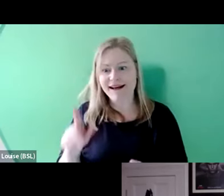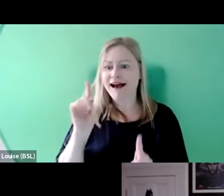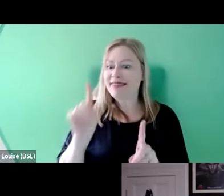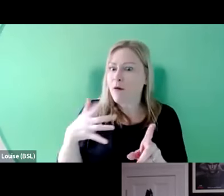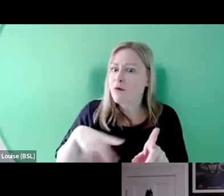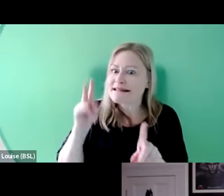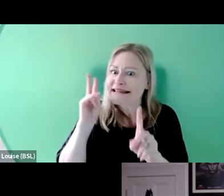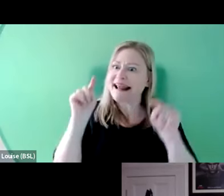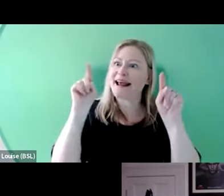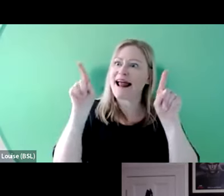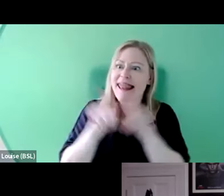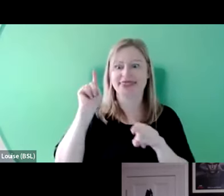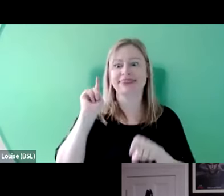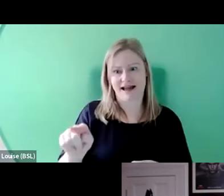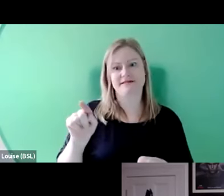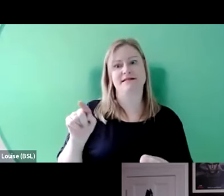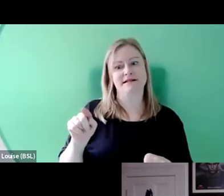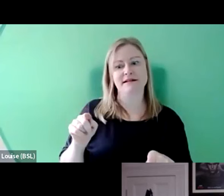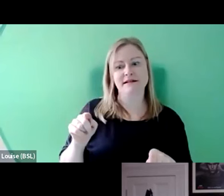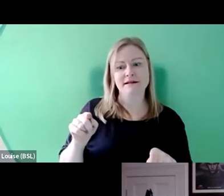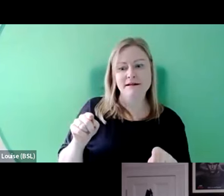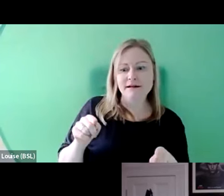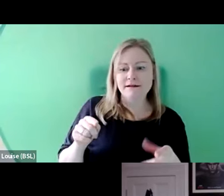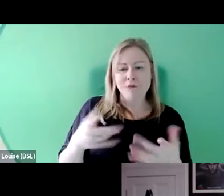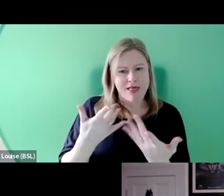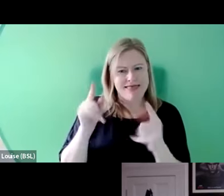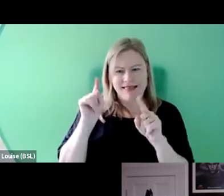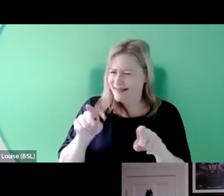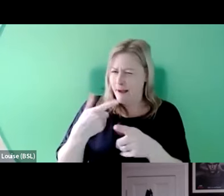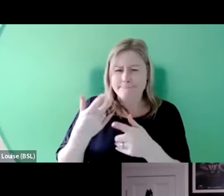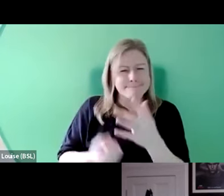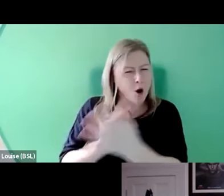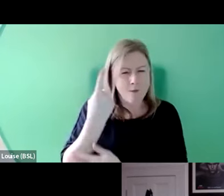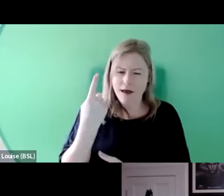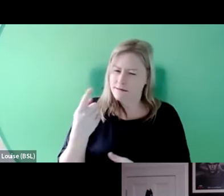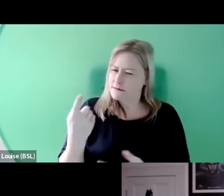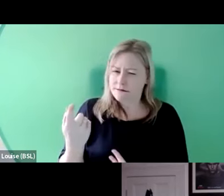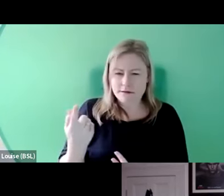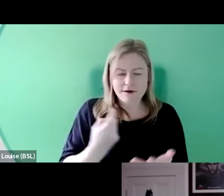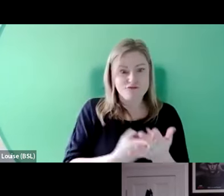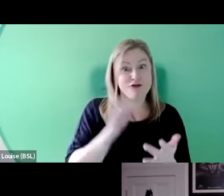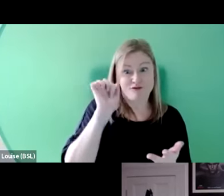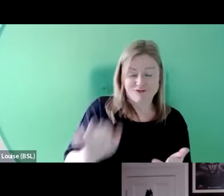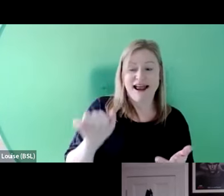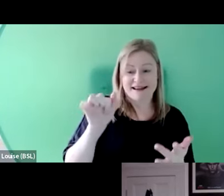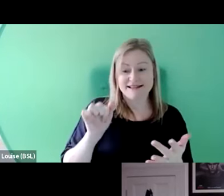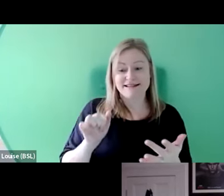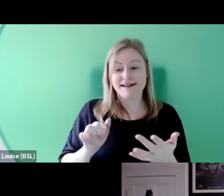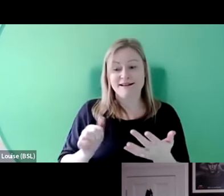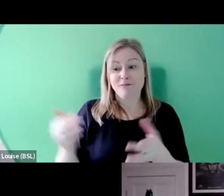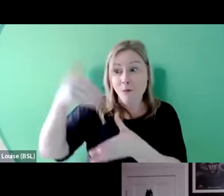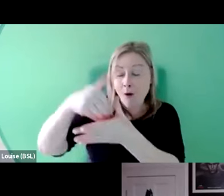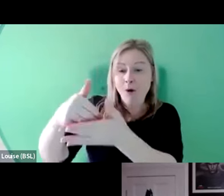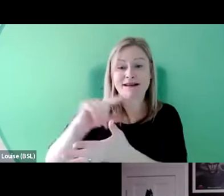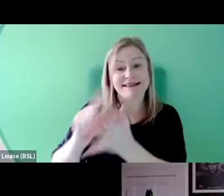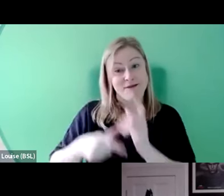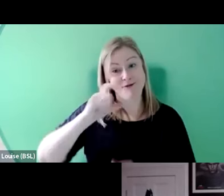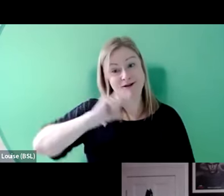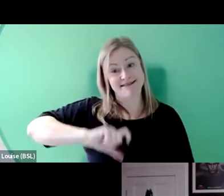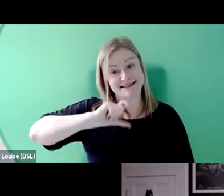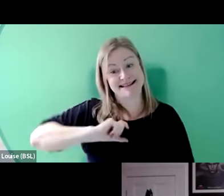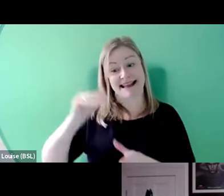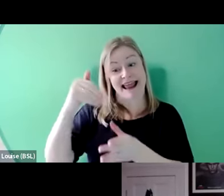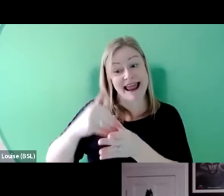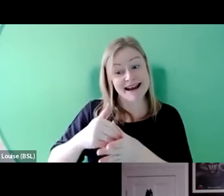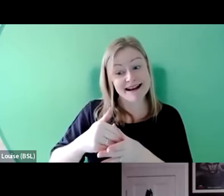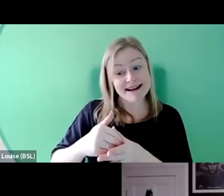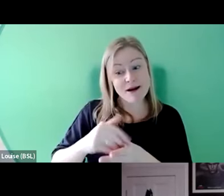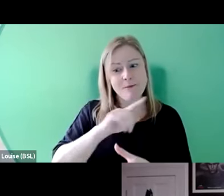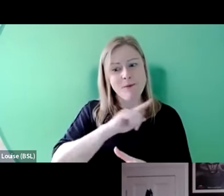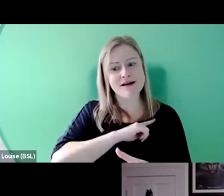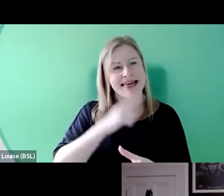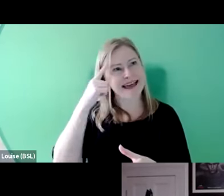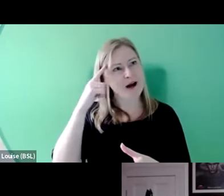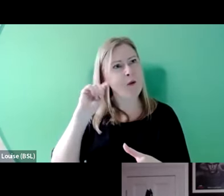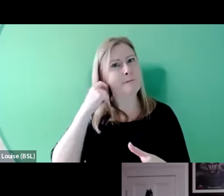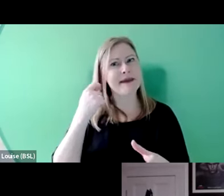what I want to see. I want to see one of those water cooler moments involving disabled characters.